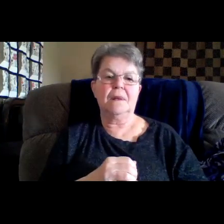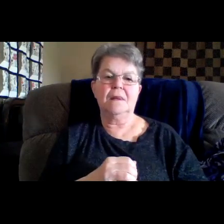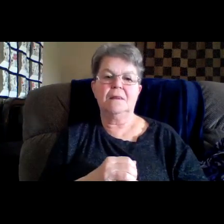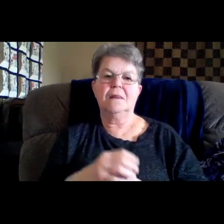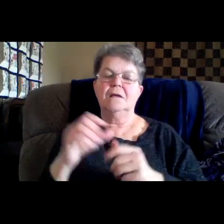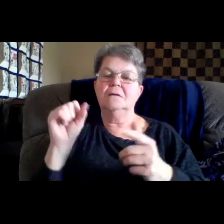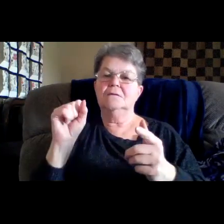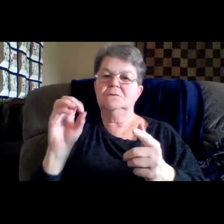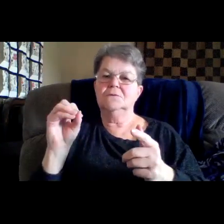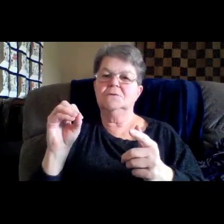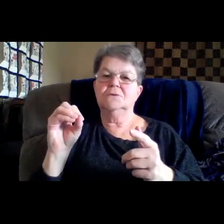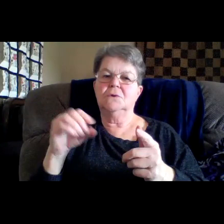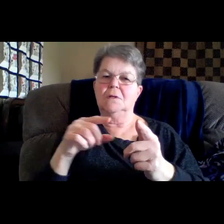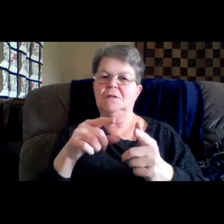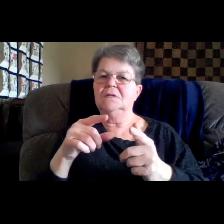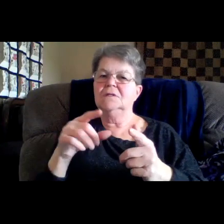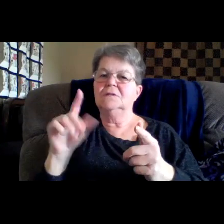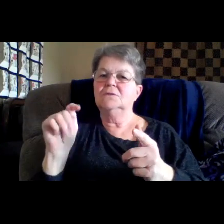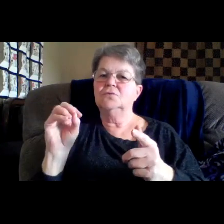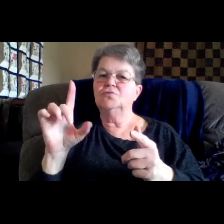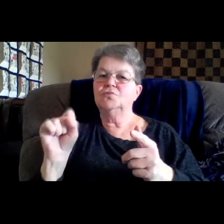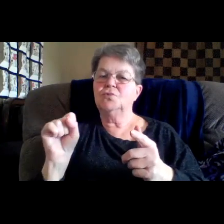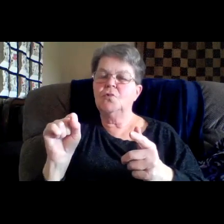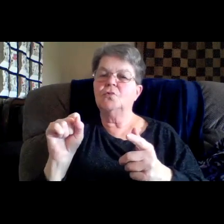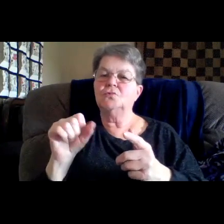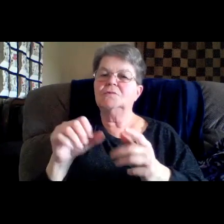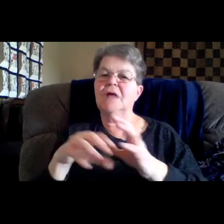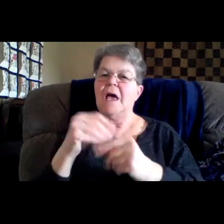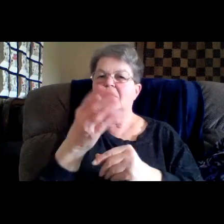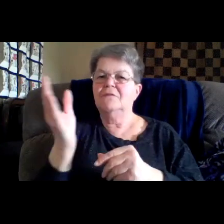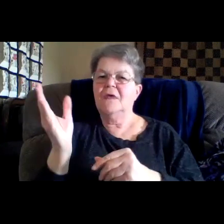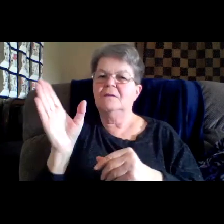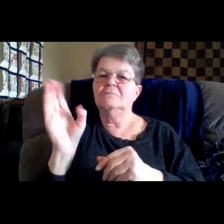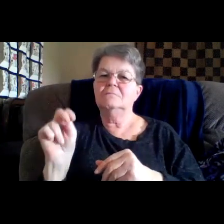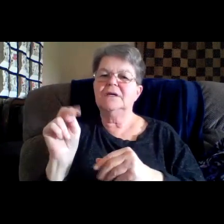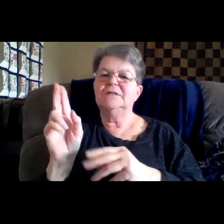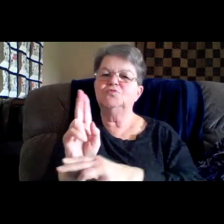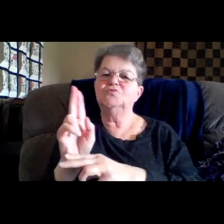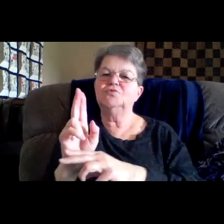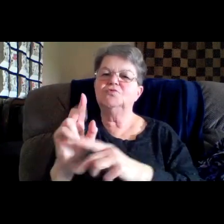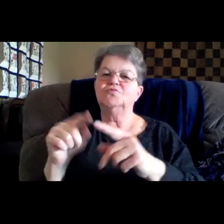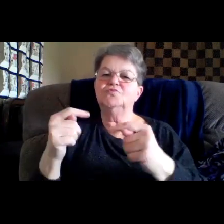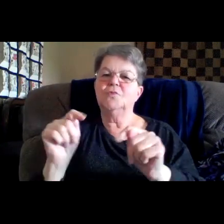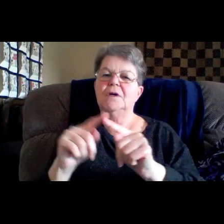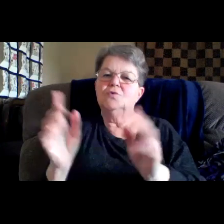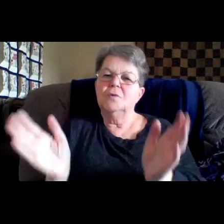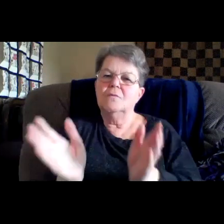So what are some of the tools that are out there that have been used to try to promote supported decision-making?